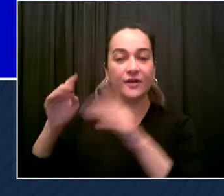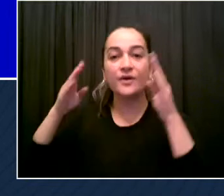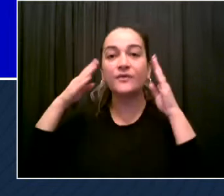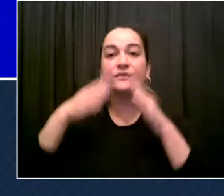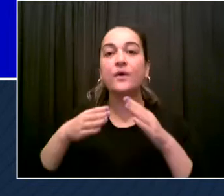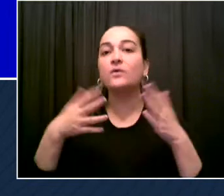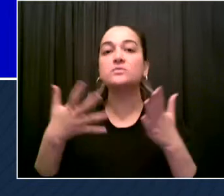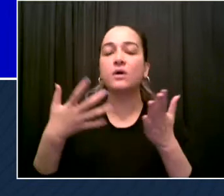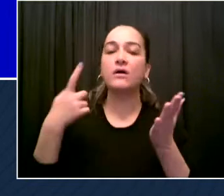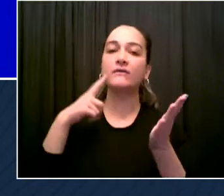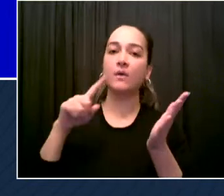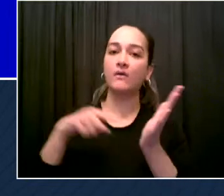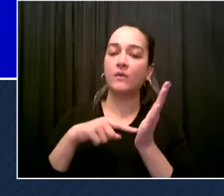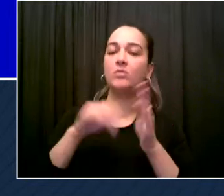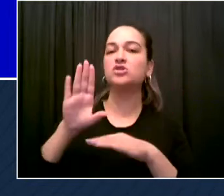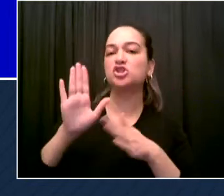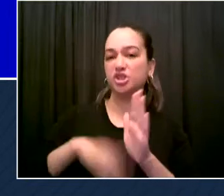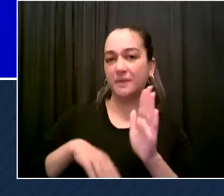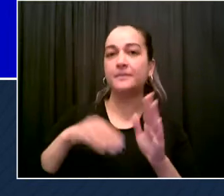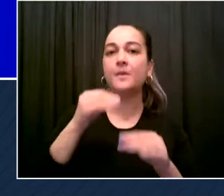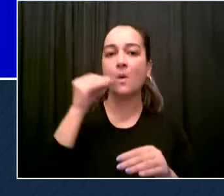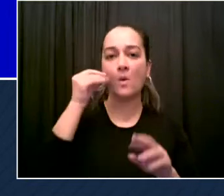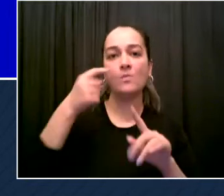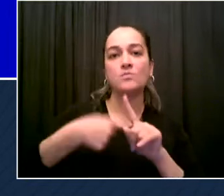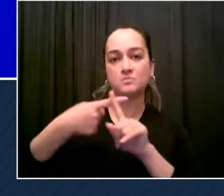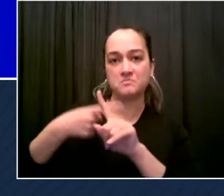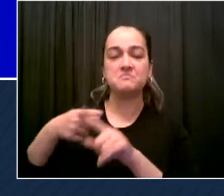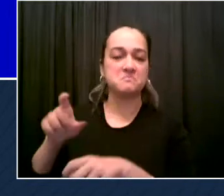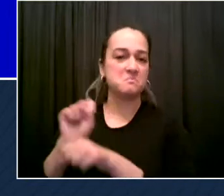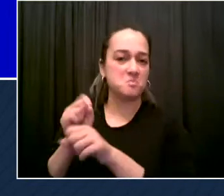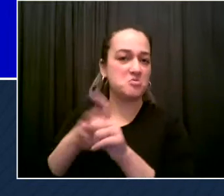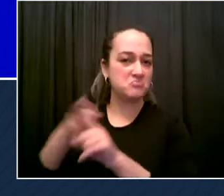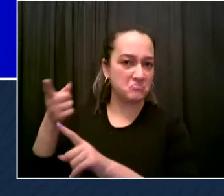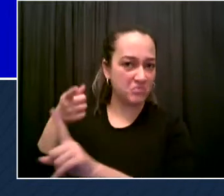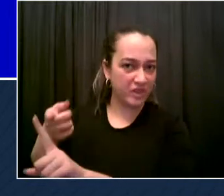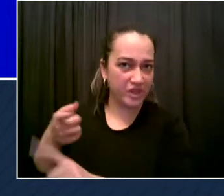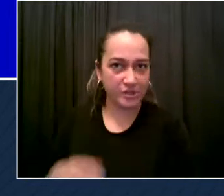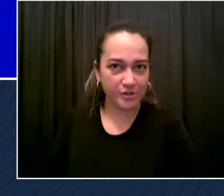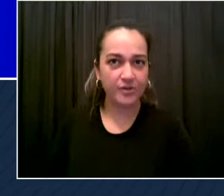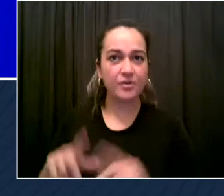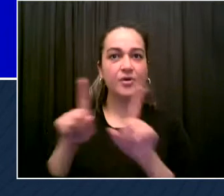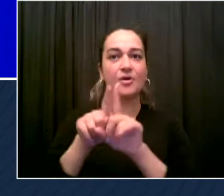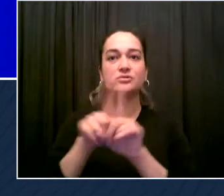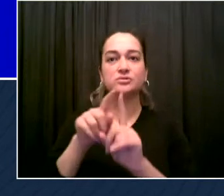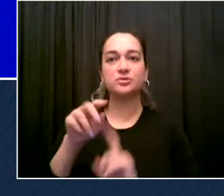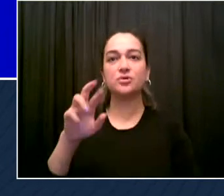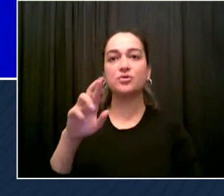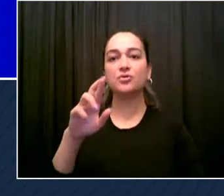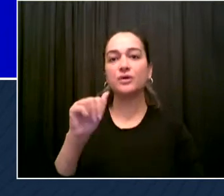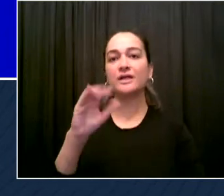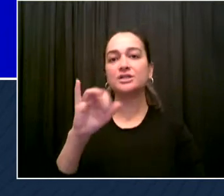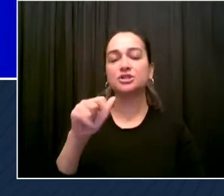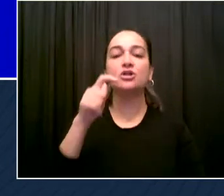AS CHIEF OPERATING OFFICER HE'S GOING TO USE THAT POWER IN THOSEE RSROUCES TOCR EAE T AFFORDABLE HOUSING, TO FIGHT FOR REFORM